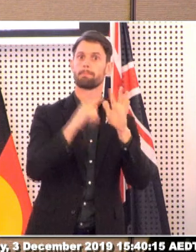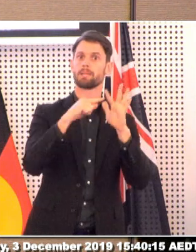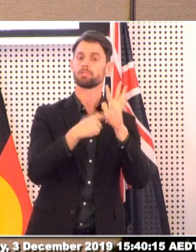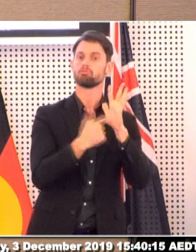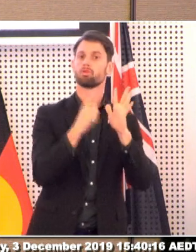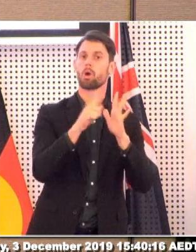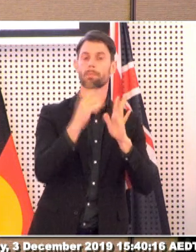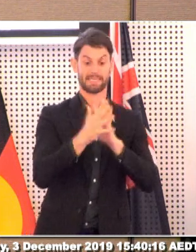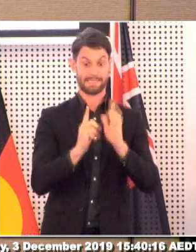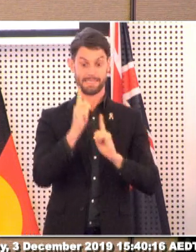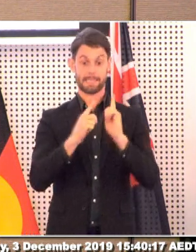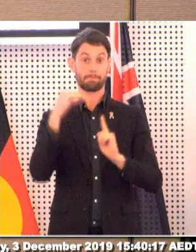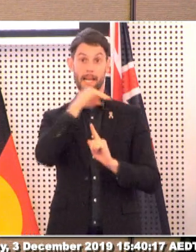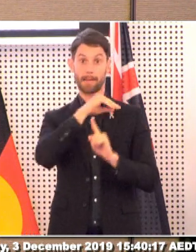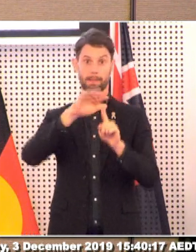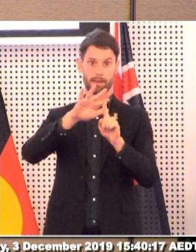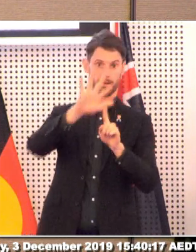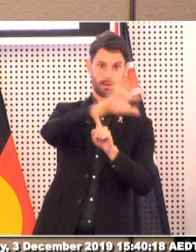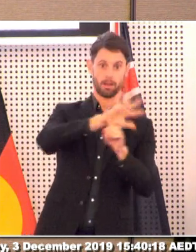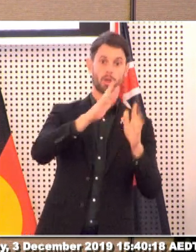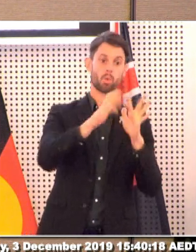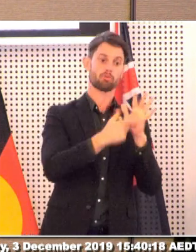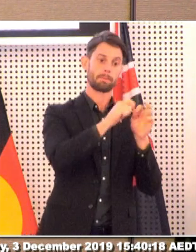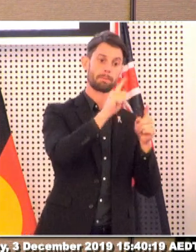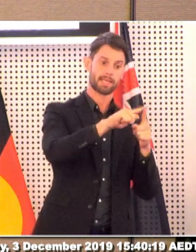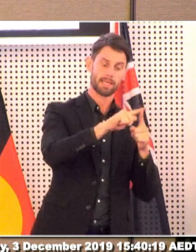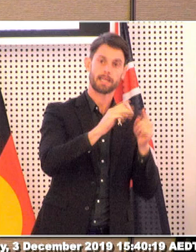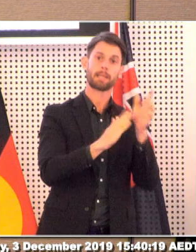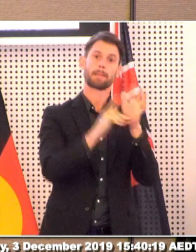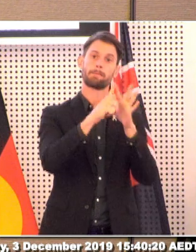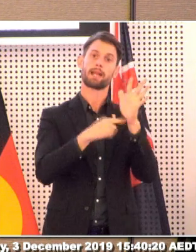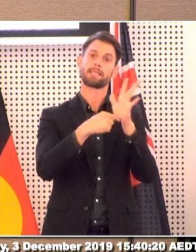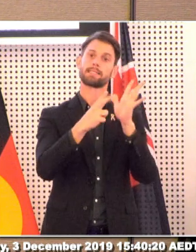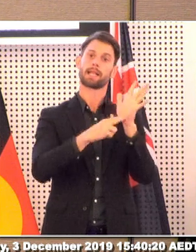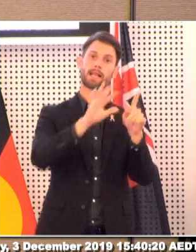area, so out as far as Werribee, Melton but in Williamstown, Yarraville, Footscray,